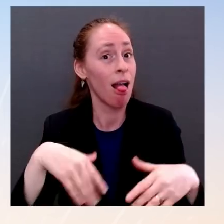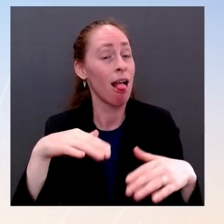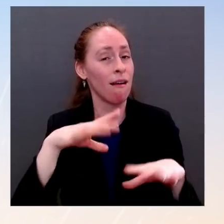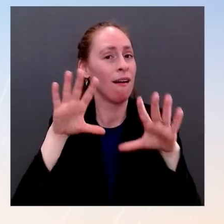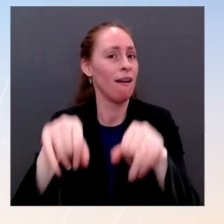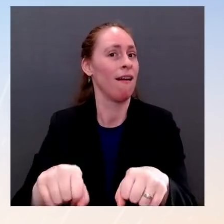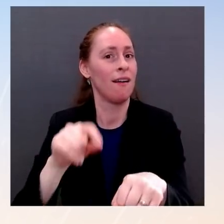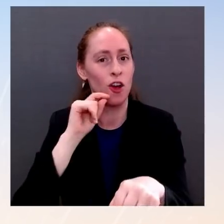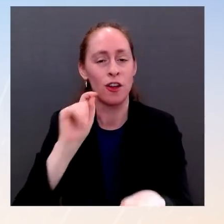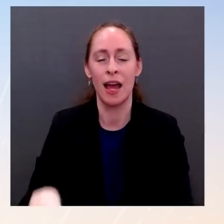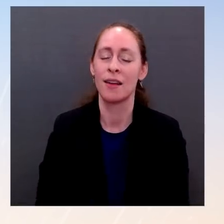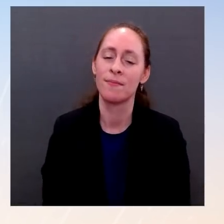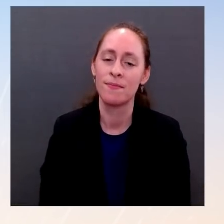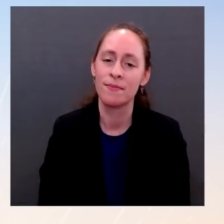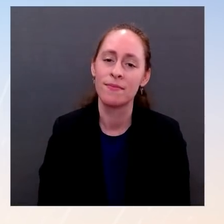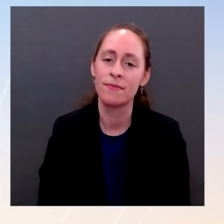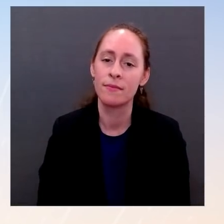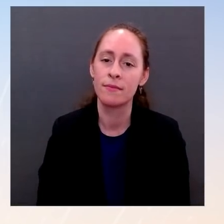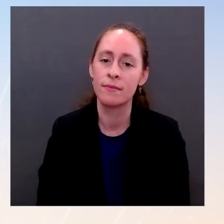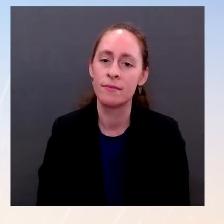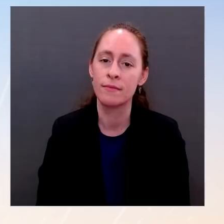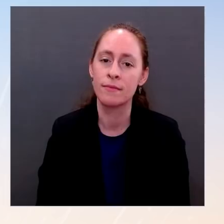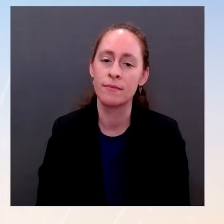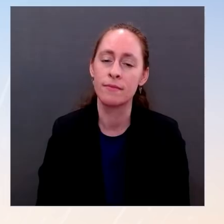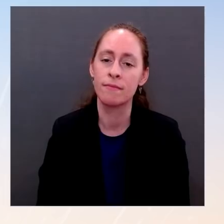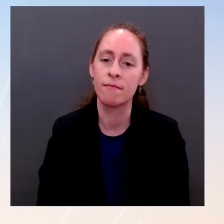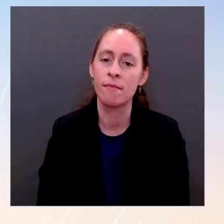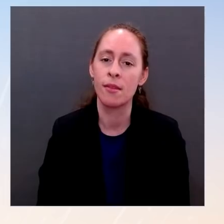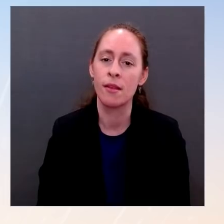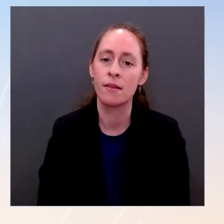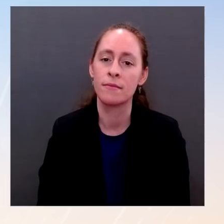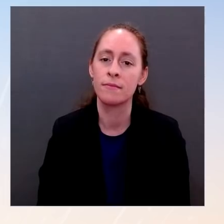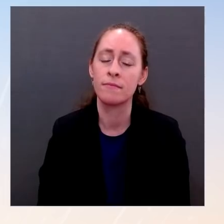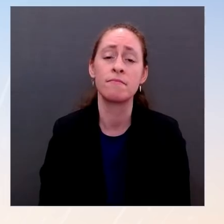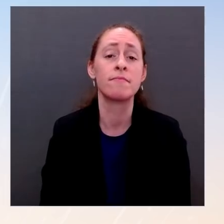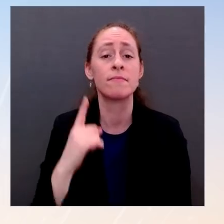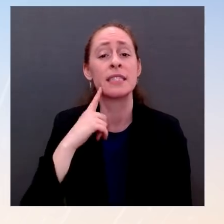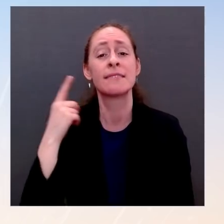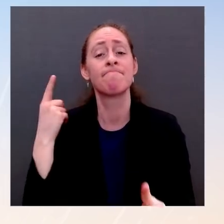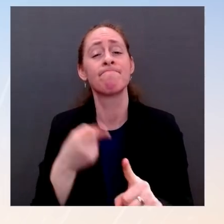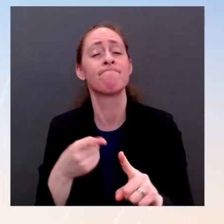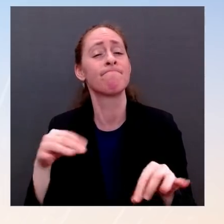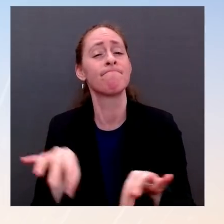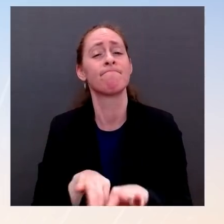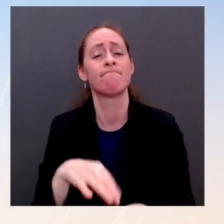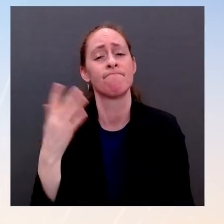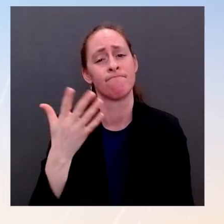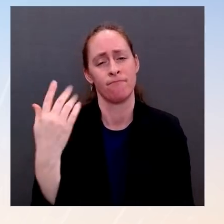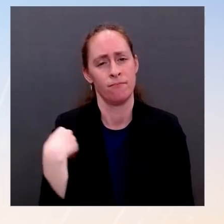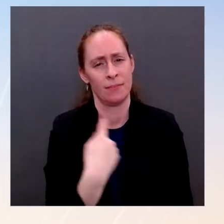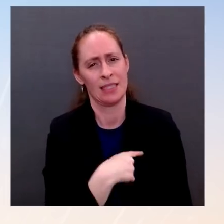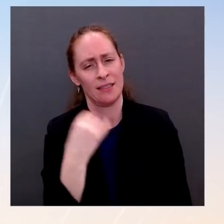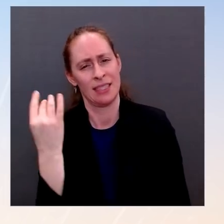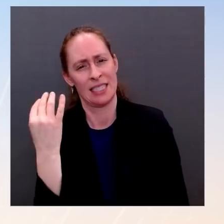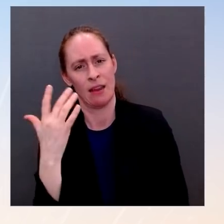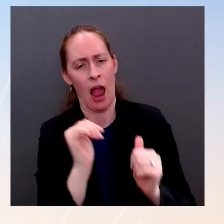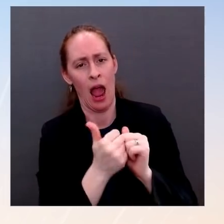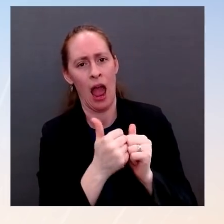when we look at how we're going to engage in diplomacy, it's also important that we look at how Russia is responding.